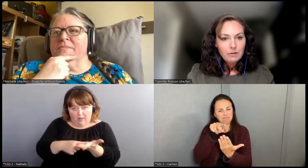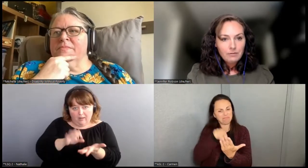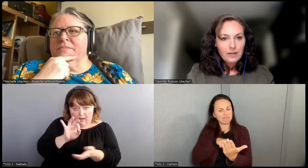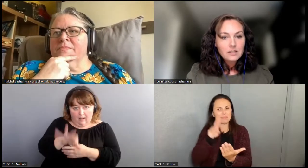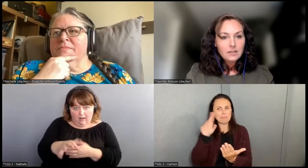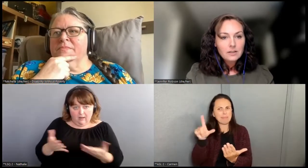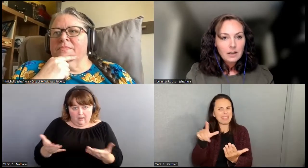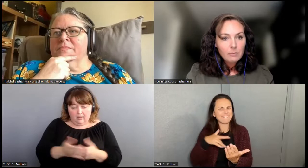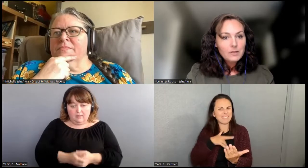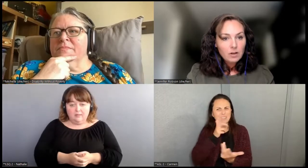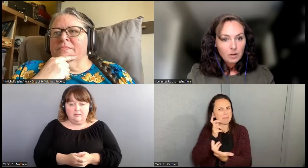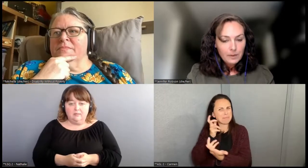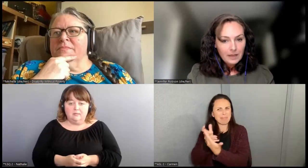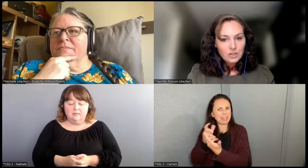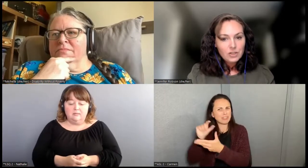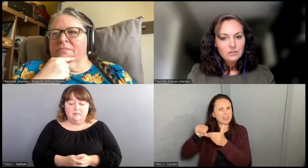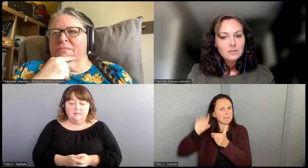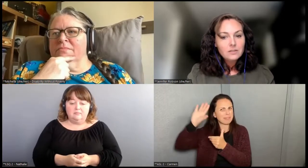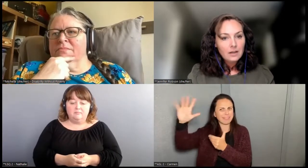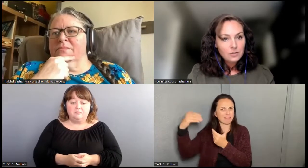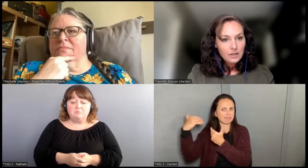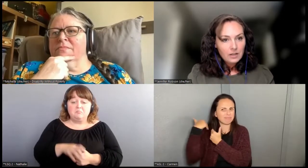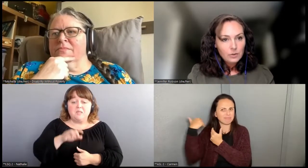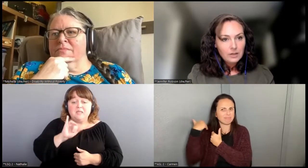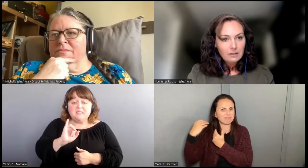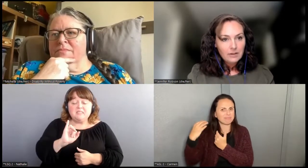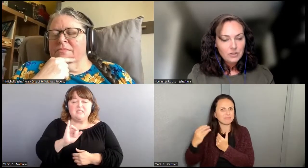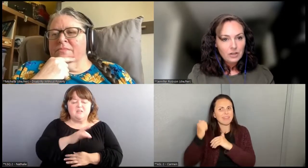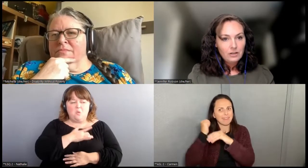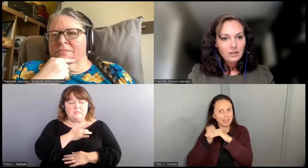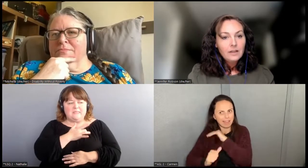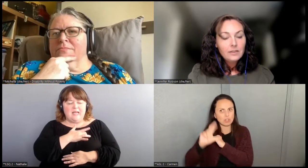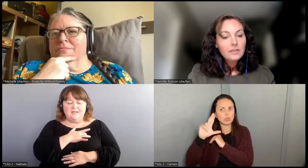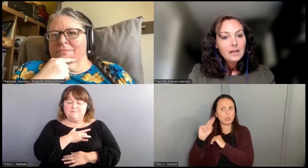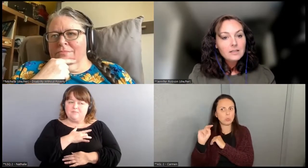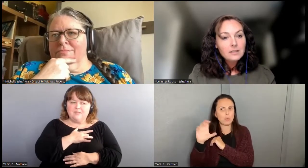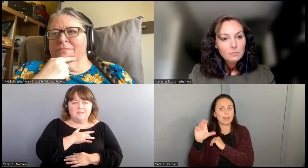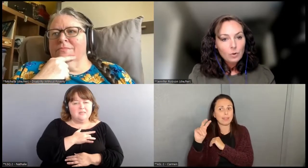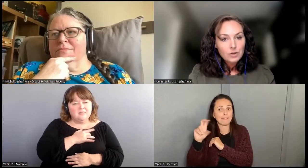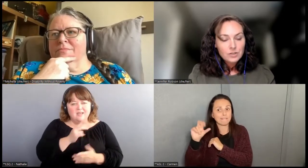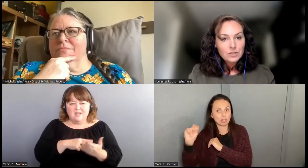REFLECT THE GOVERNMENT'S OBLIGATIONS UNDER THAT U.N. CONVENTION, THAT IS AN IMPORTANT